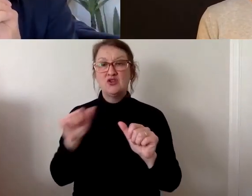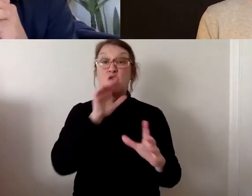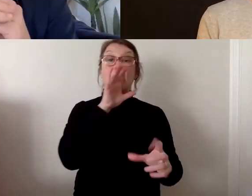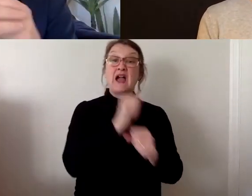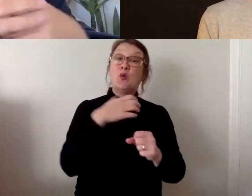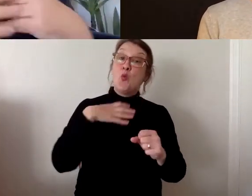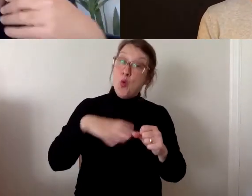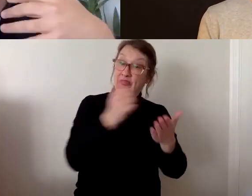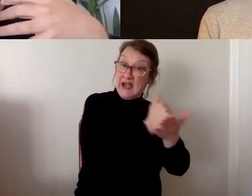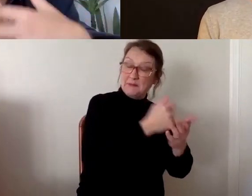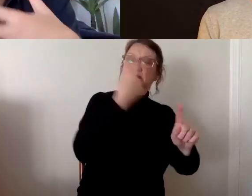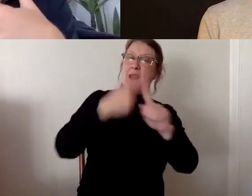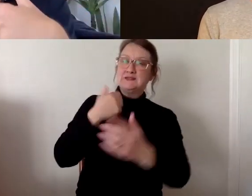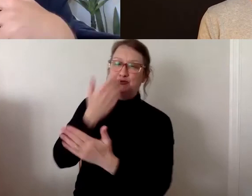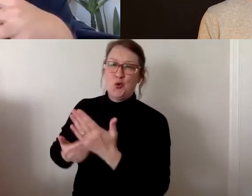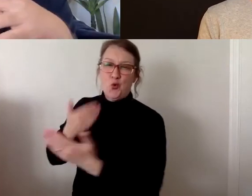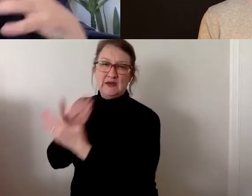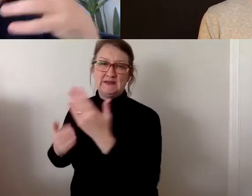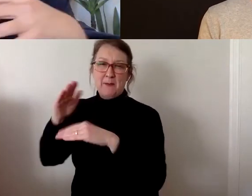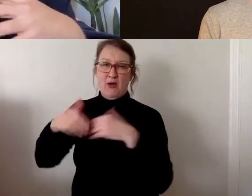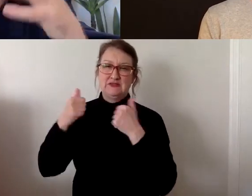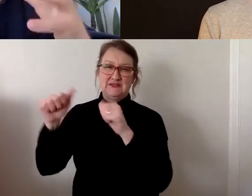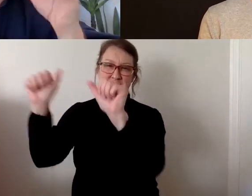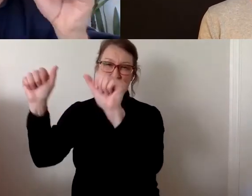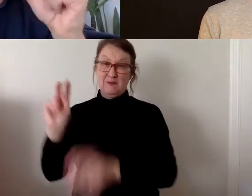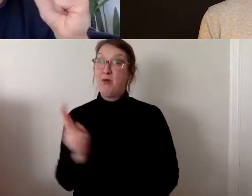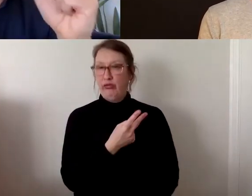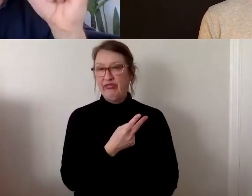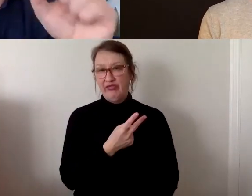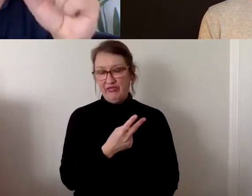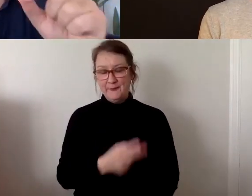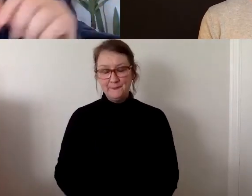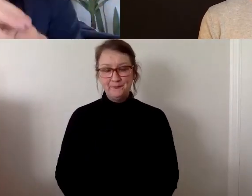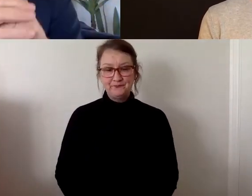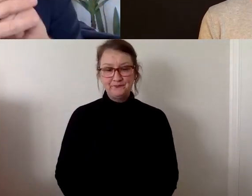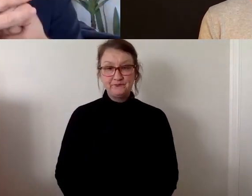The best approach is there isn't - I understand that CSI, the Centre for